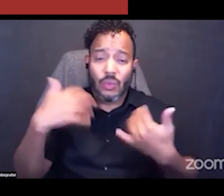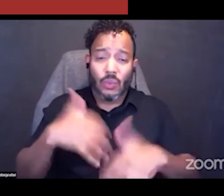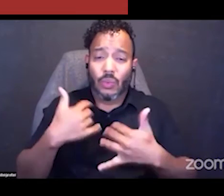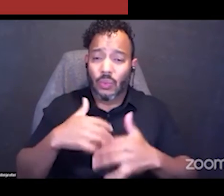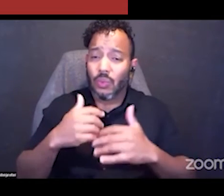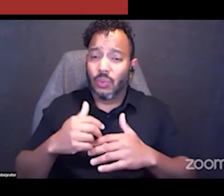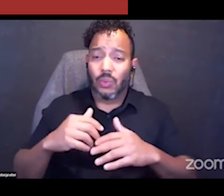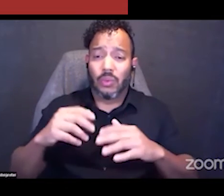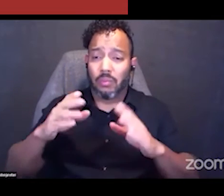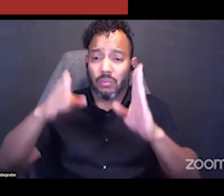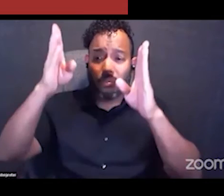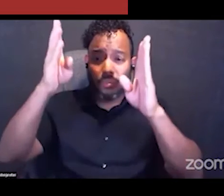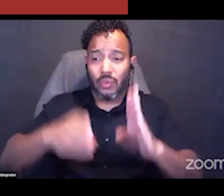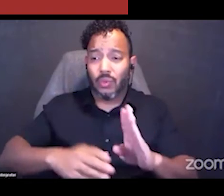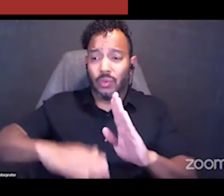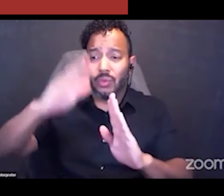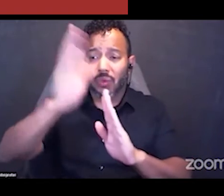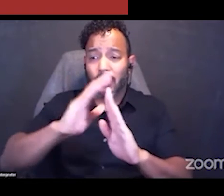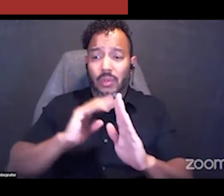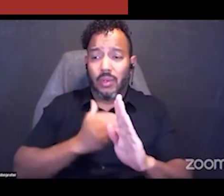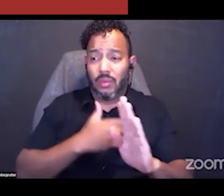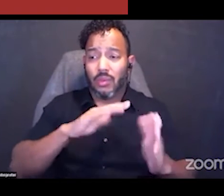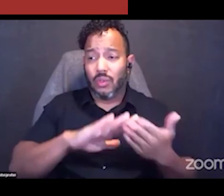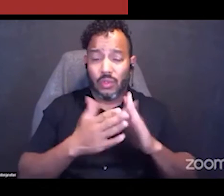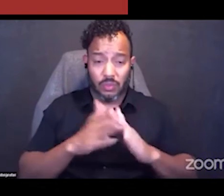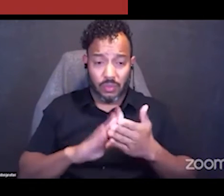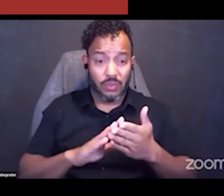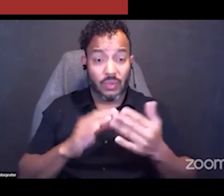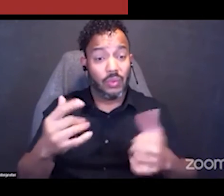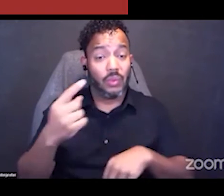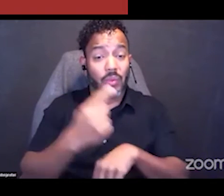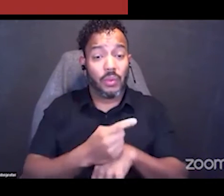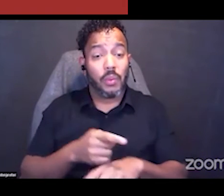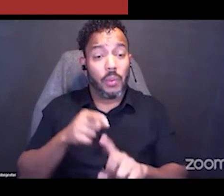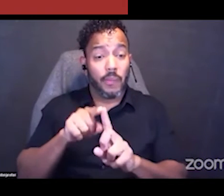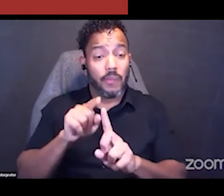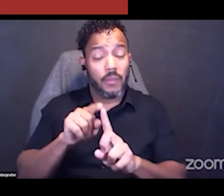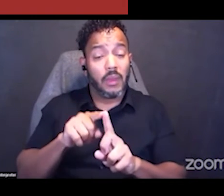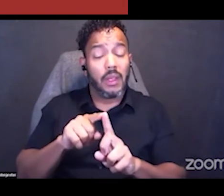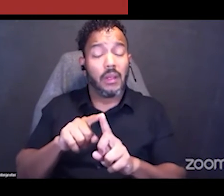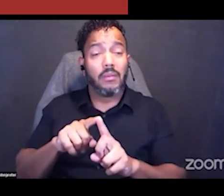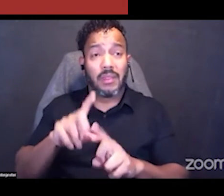He started as he told us earlier today at the DNC Disability Council meeting that he